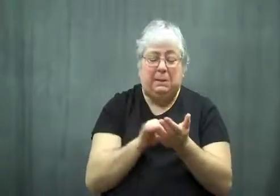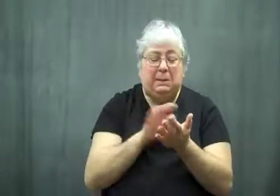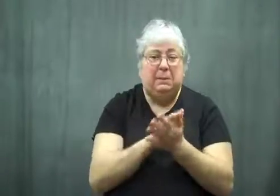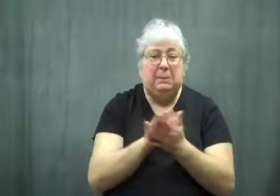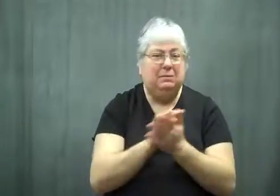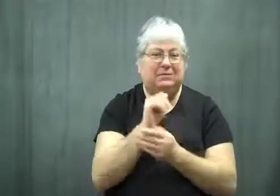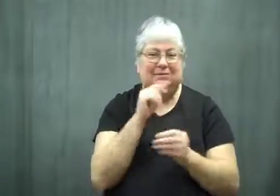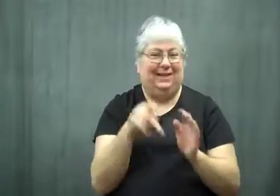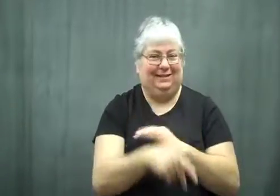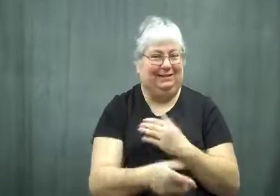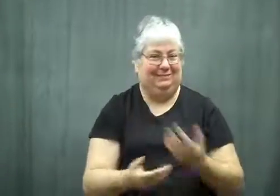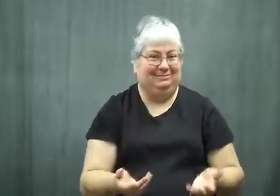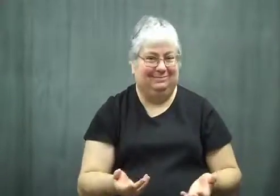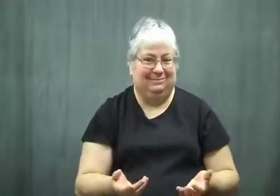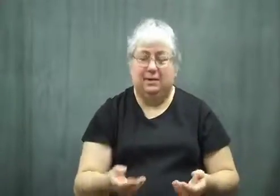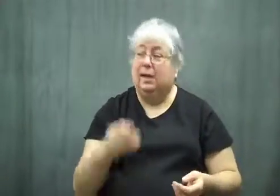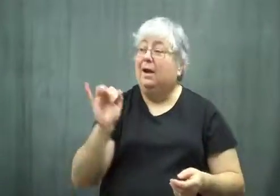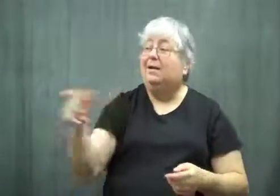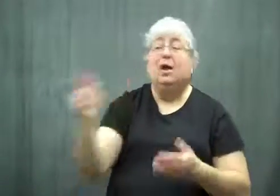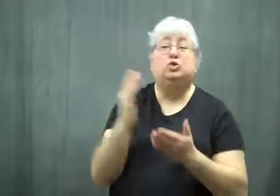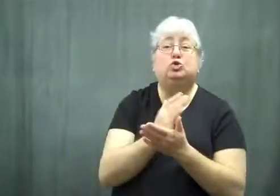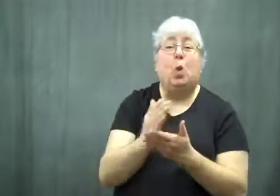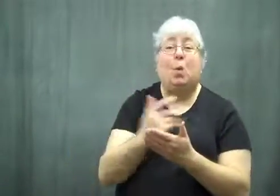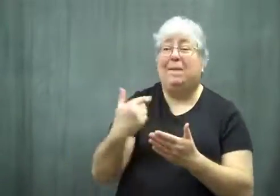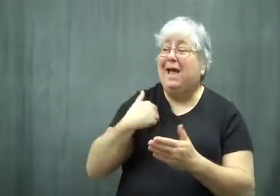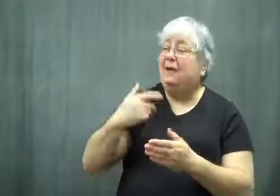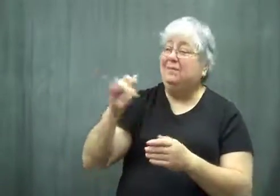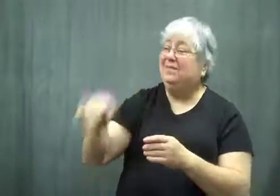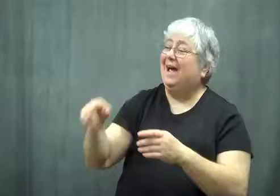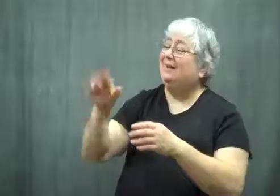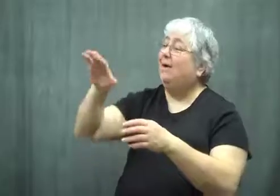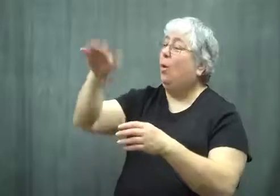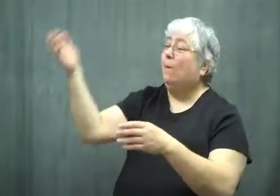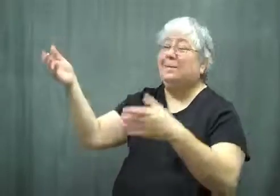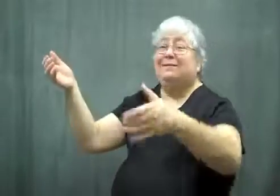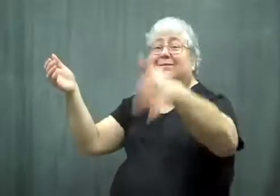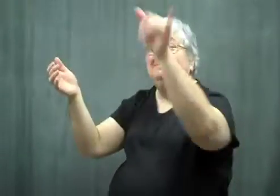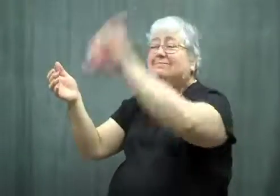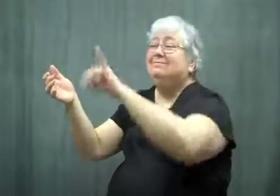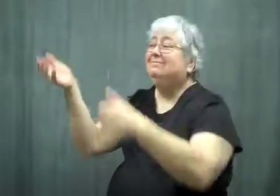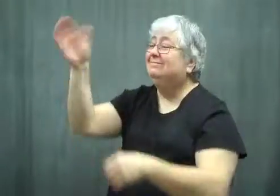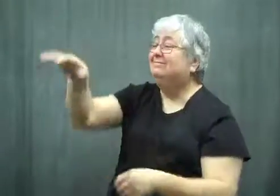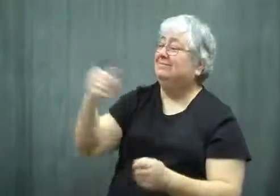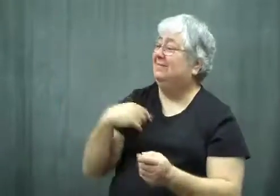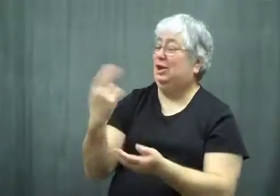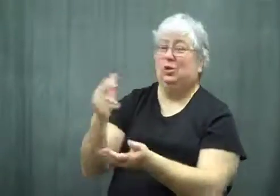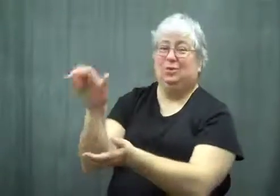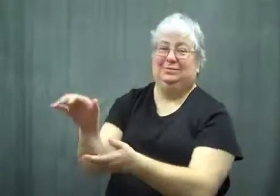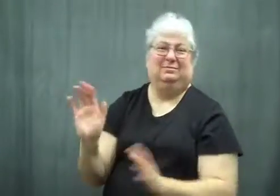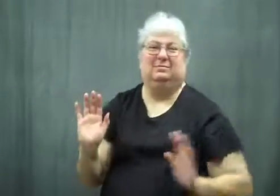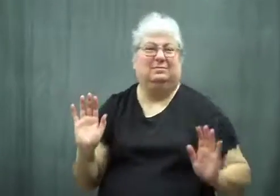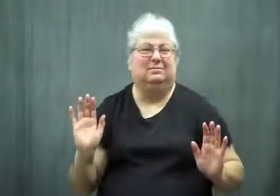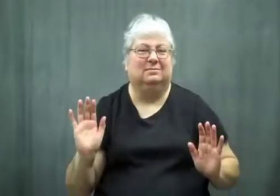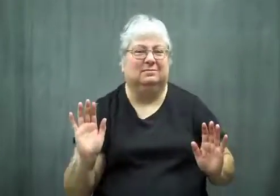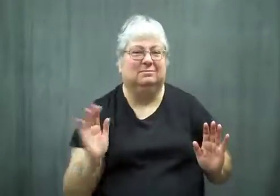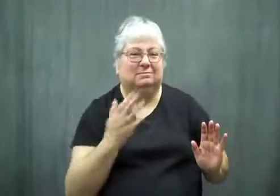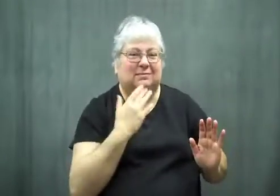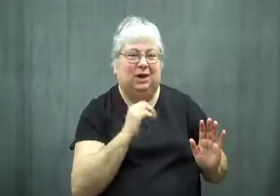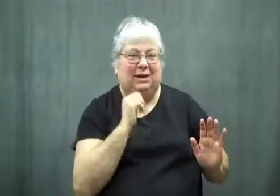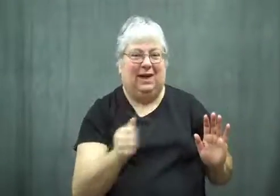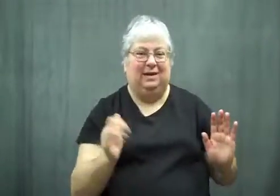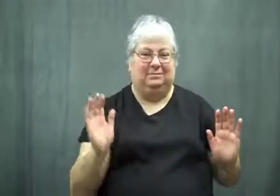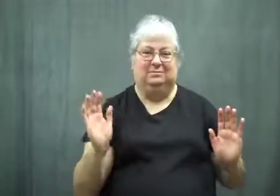A little dab won't kill the microbes.